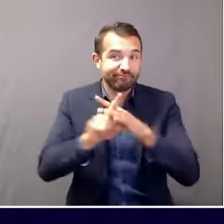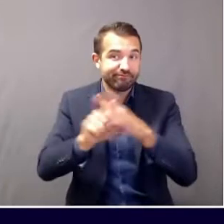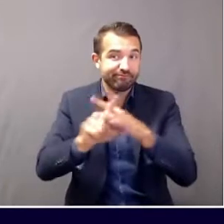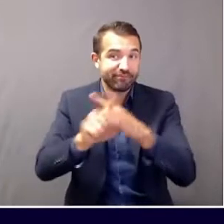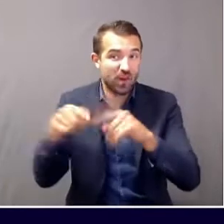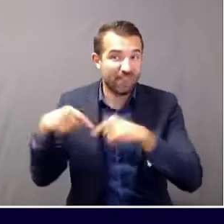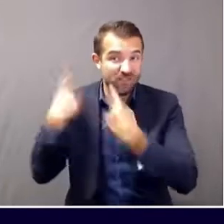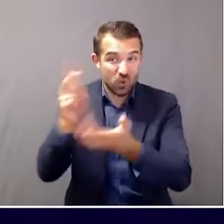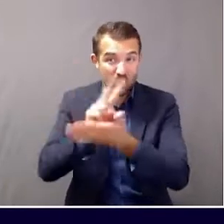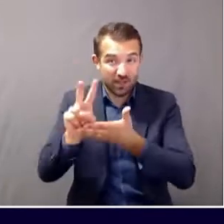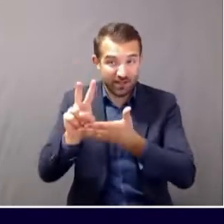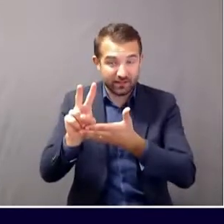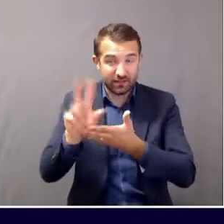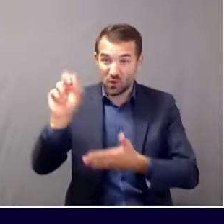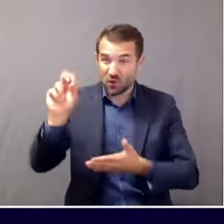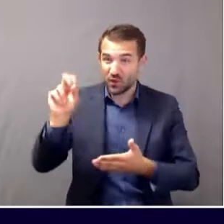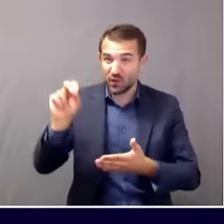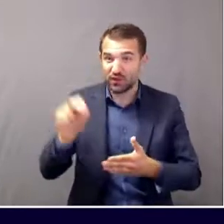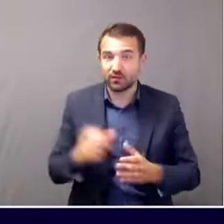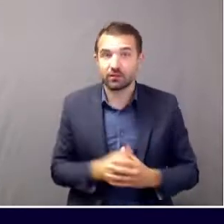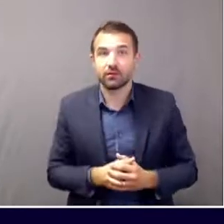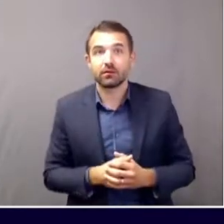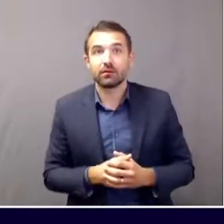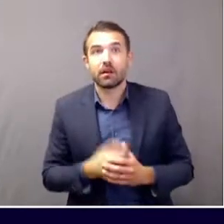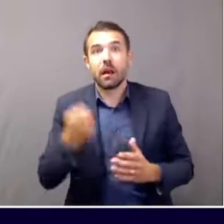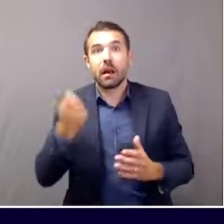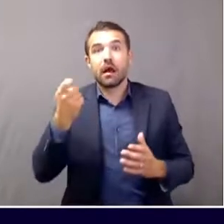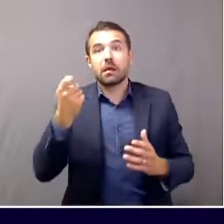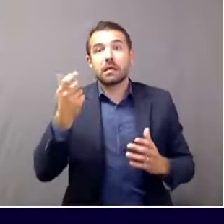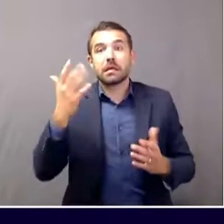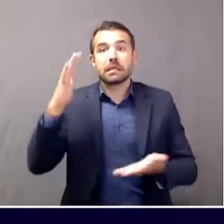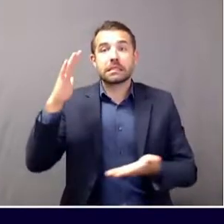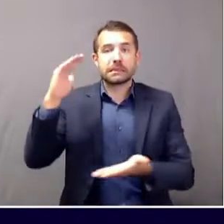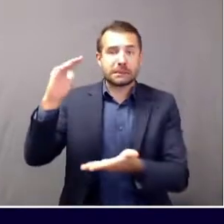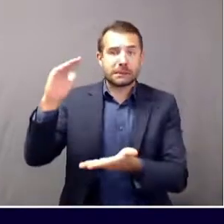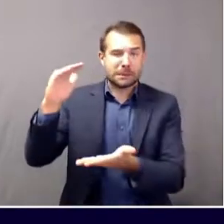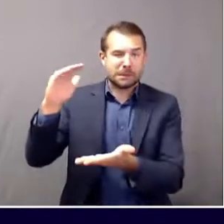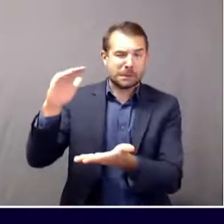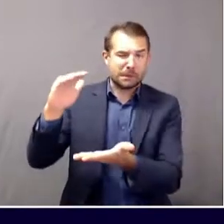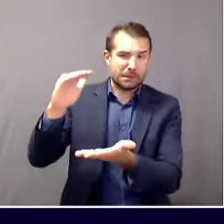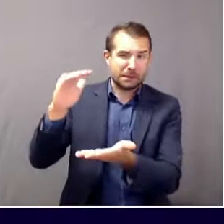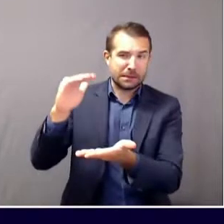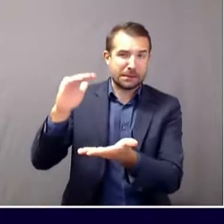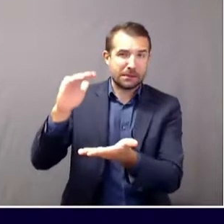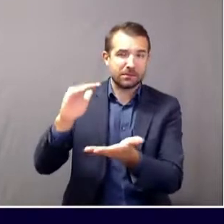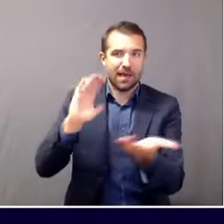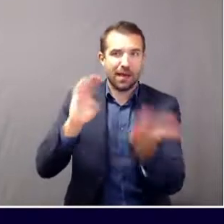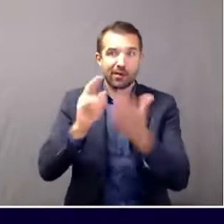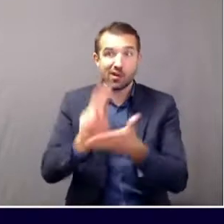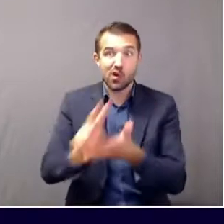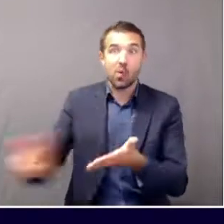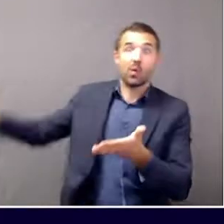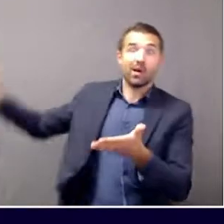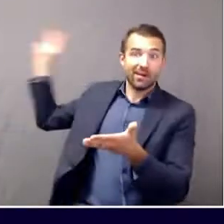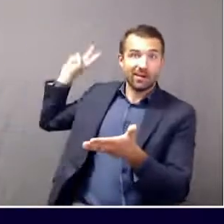which is actually down just a few percentage points from the